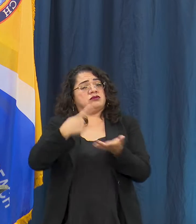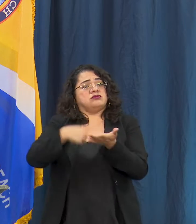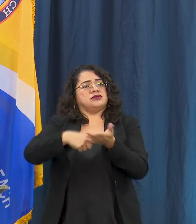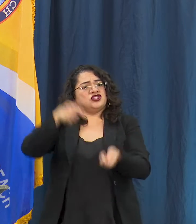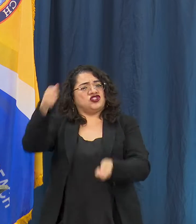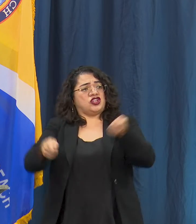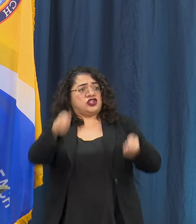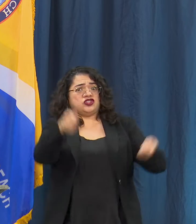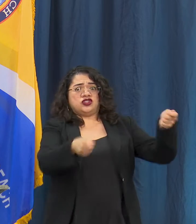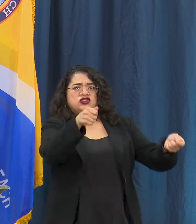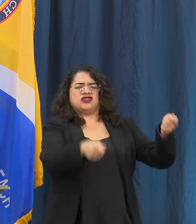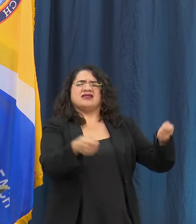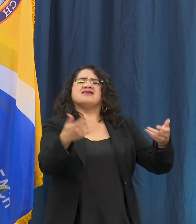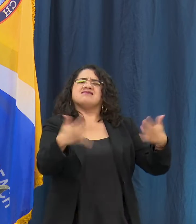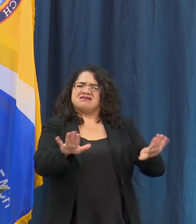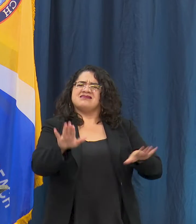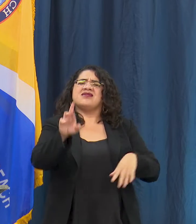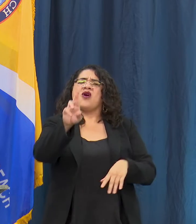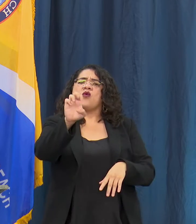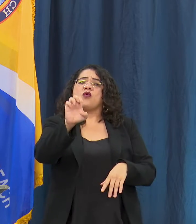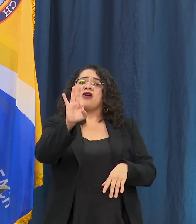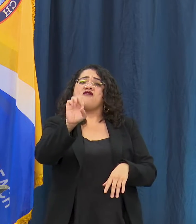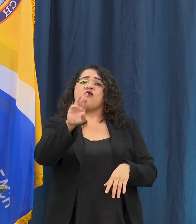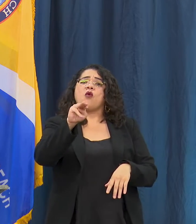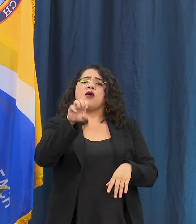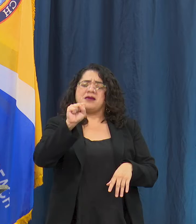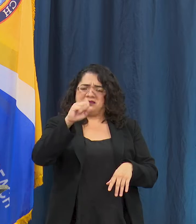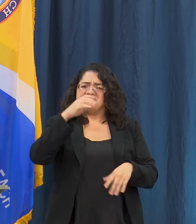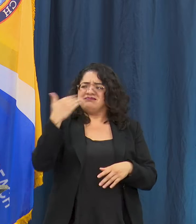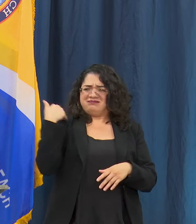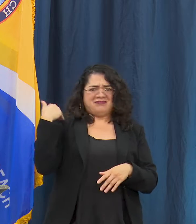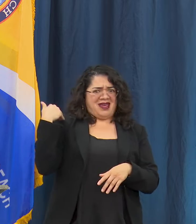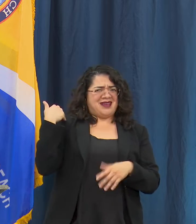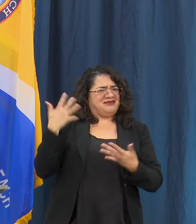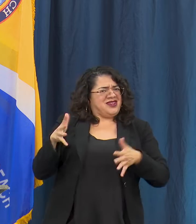strengthen them. To that end and in the coming weeks, I'll be joining a series of